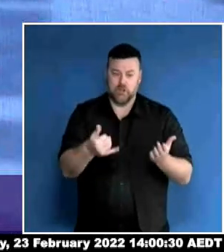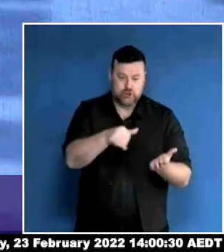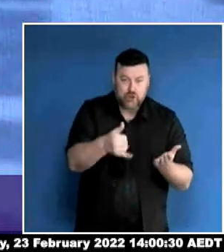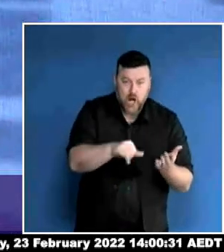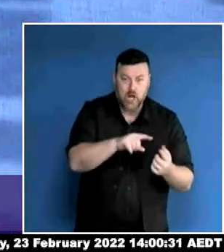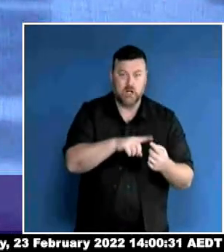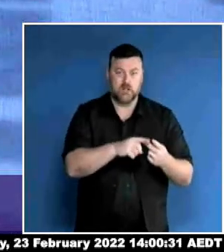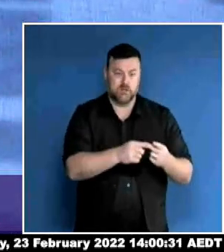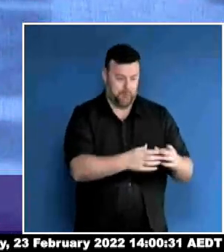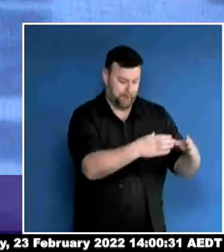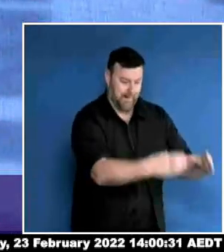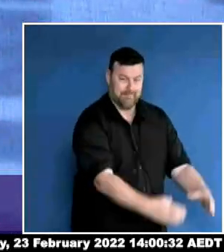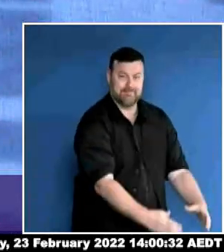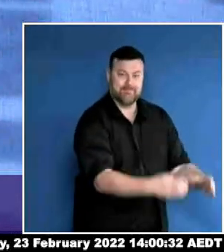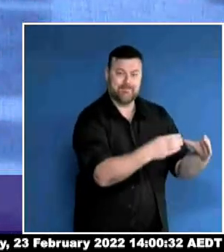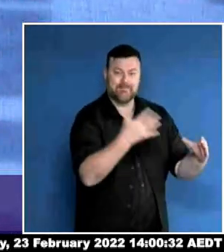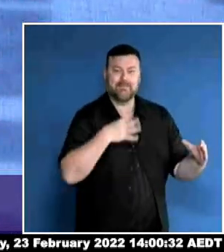Because there was no sink in the reception area.